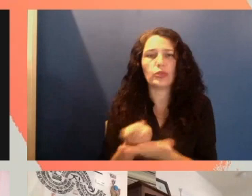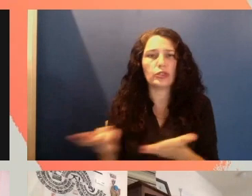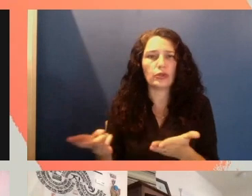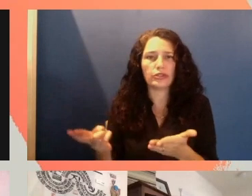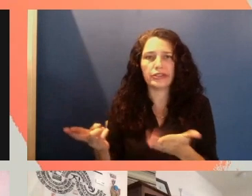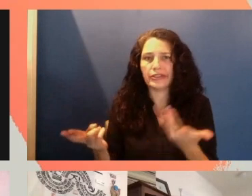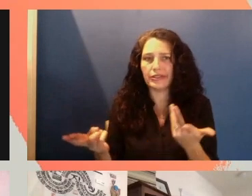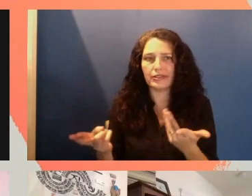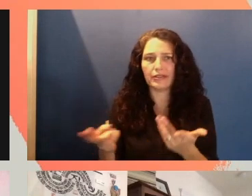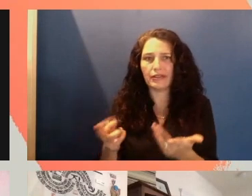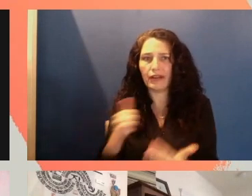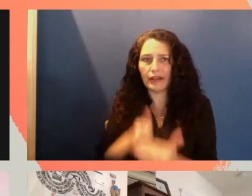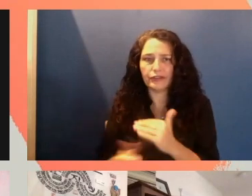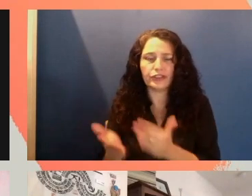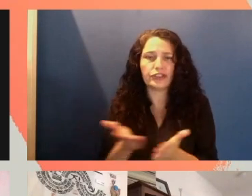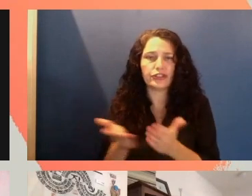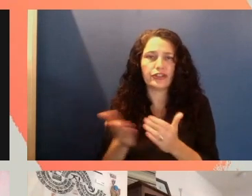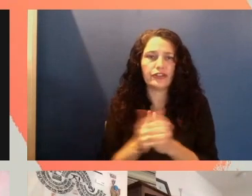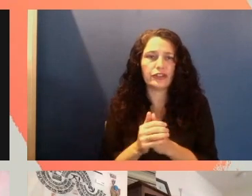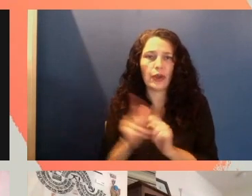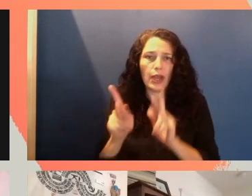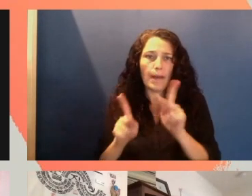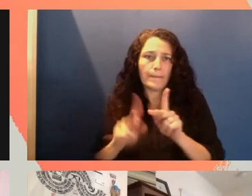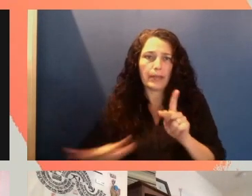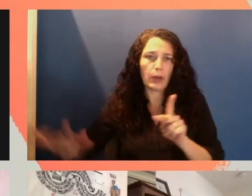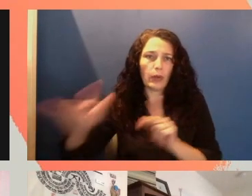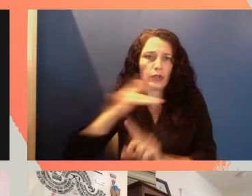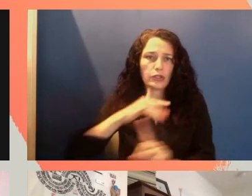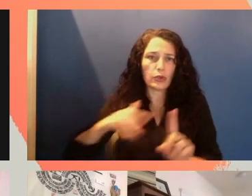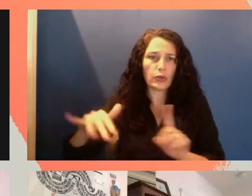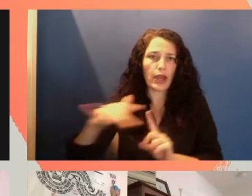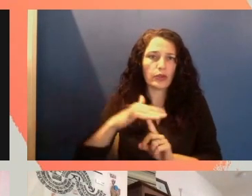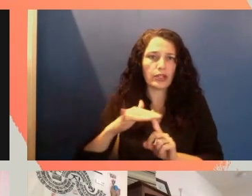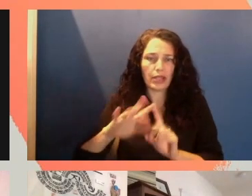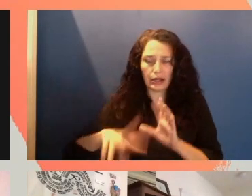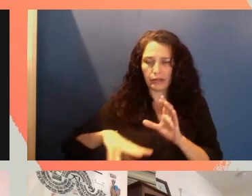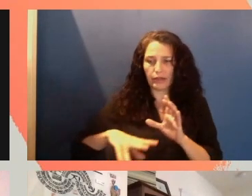by other academic types or people that have been kind of steeped in the work for years,